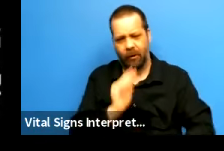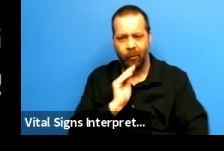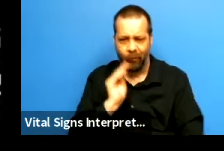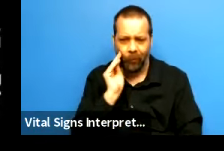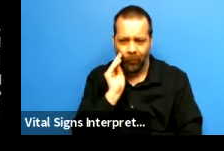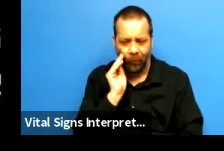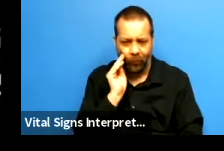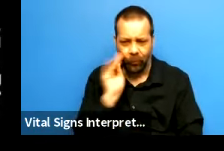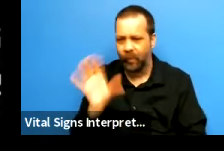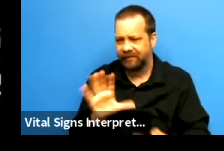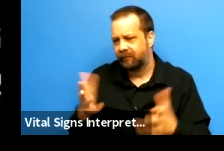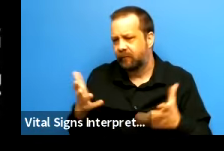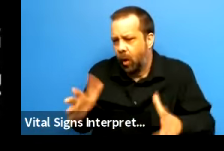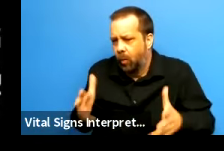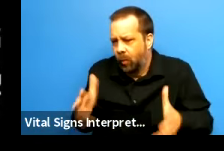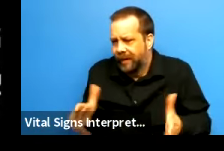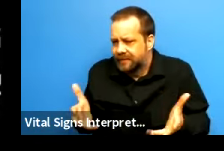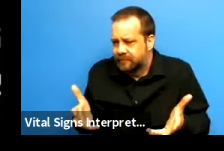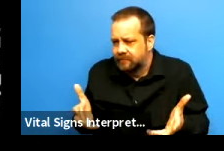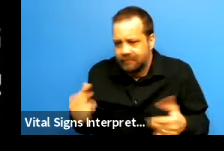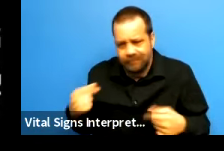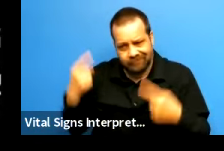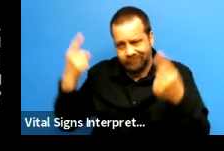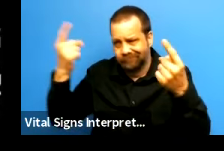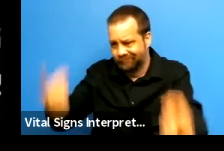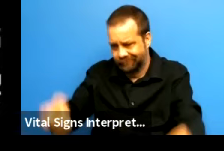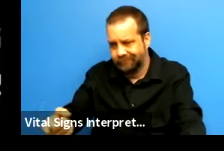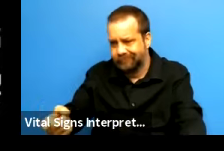It's great to see that done throughout the community.